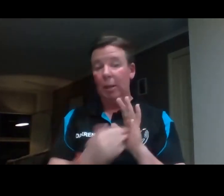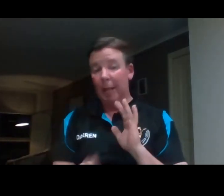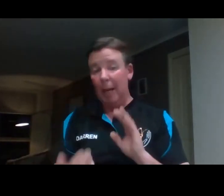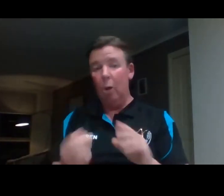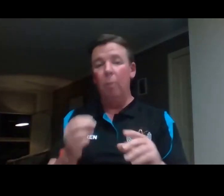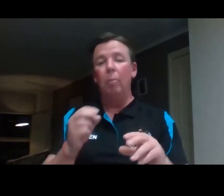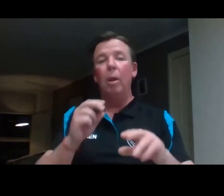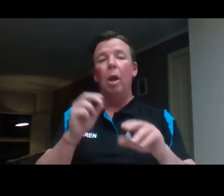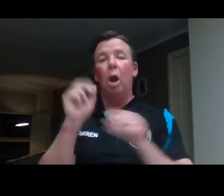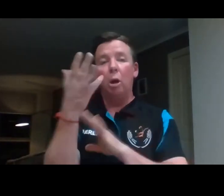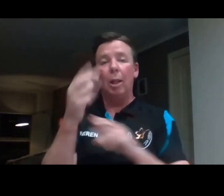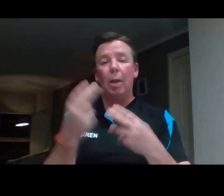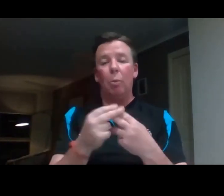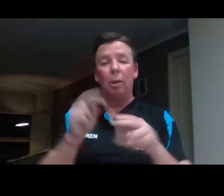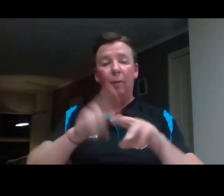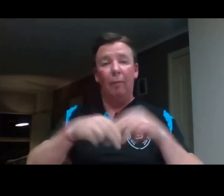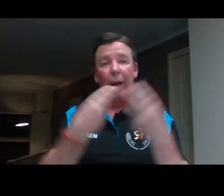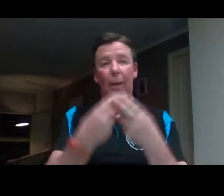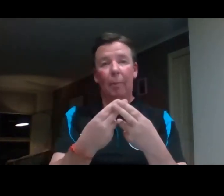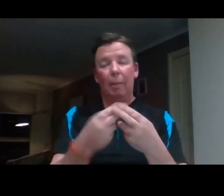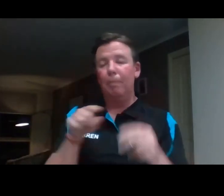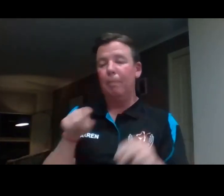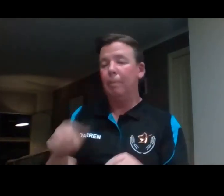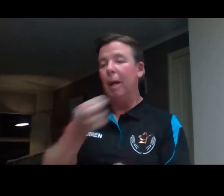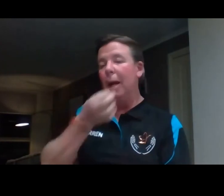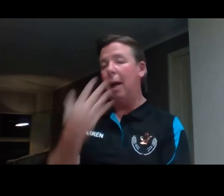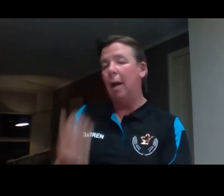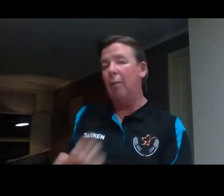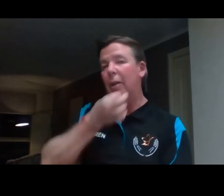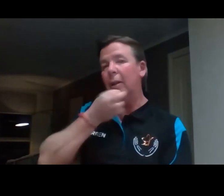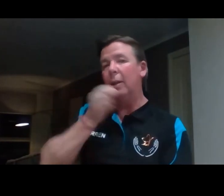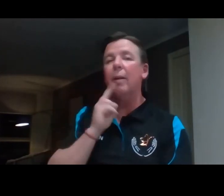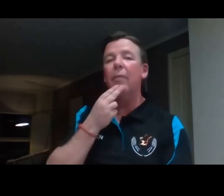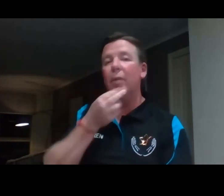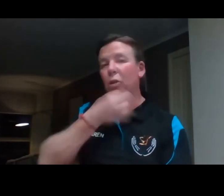They teach Auslan to Australia.